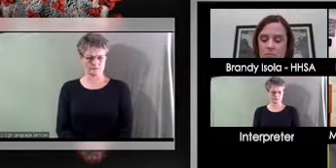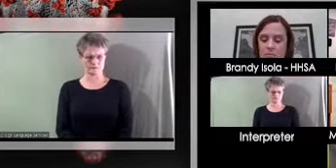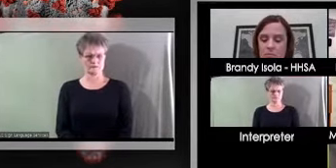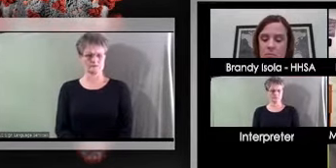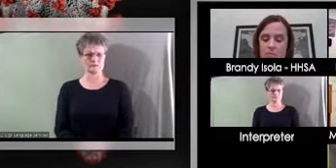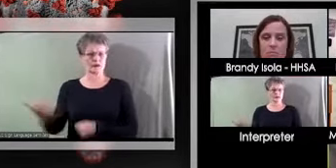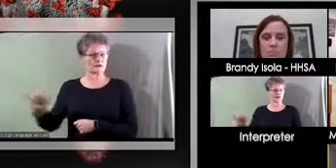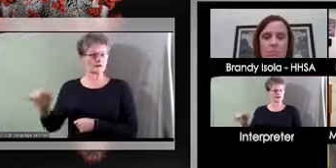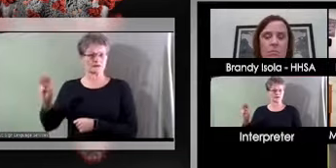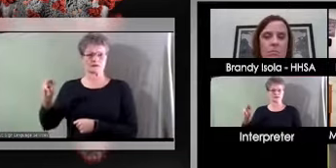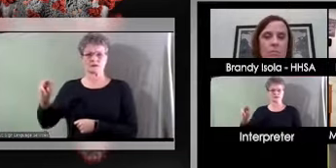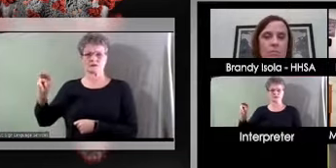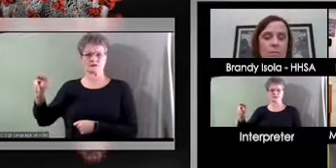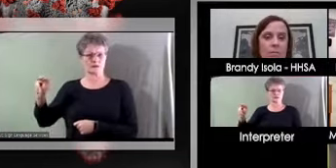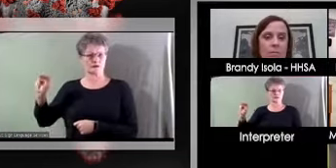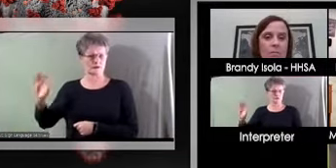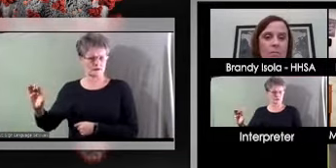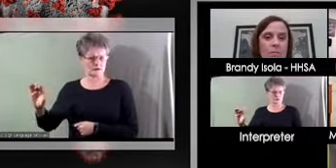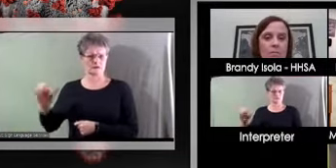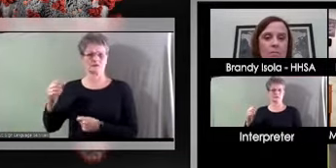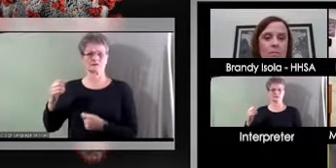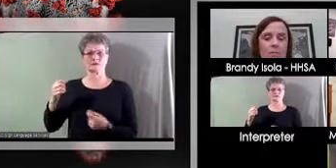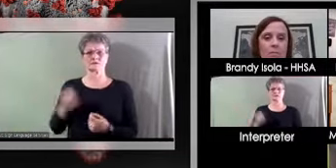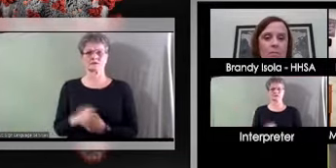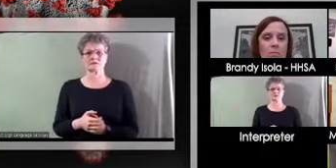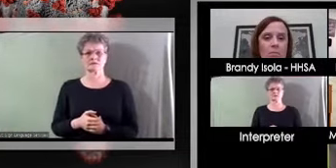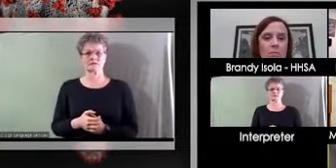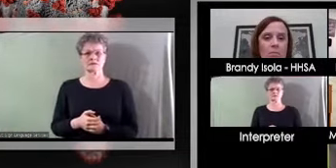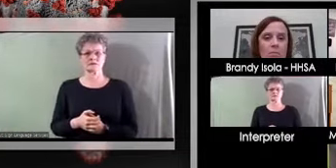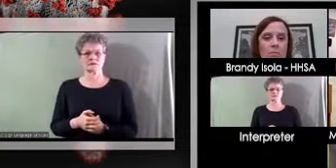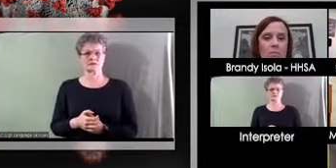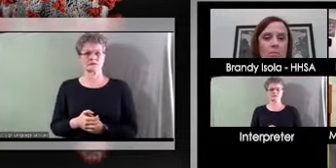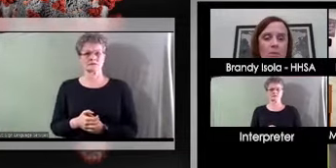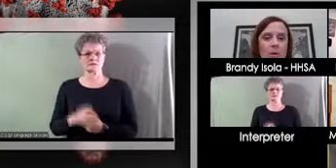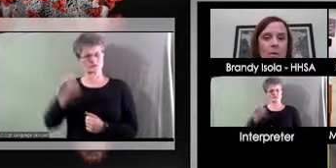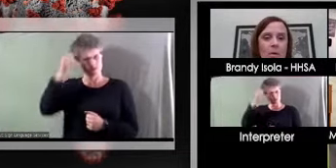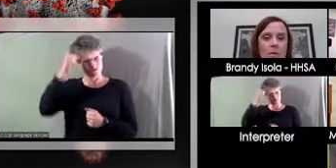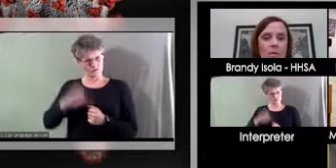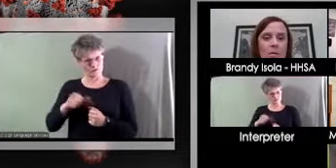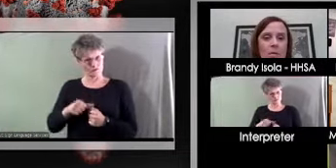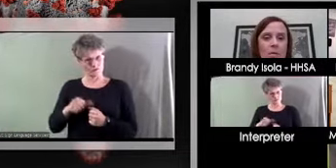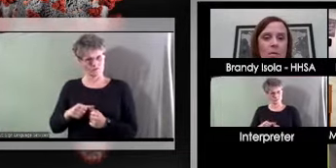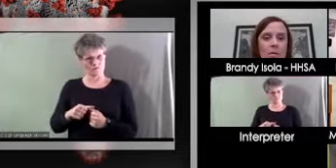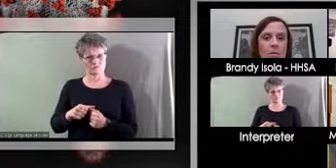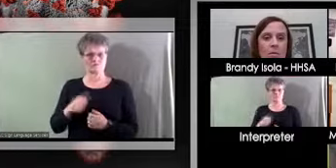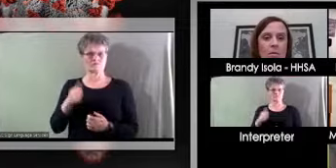establishments might not be seeing the same level of patients and so we're thinking about doing a new recruitment to see if there's